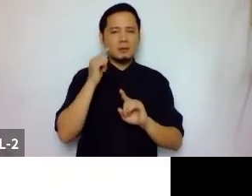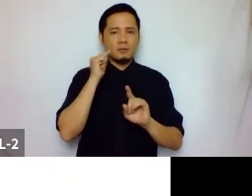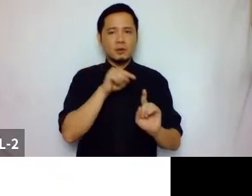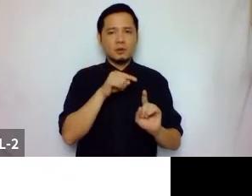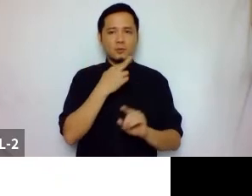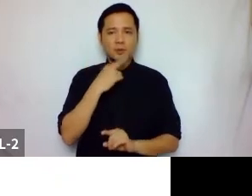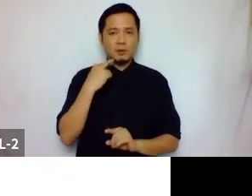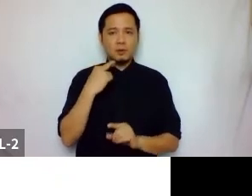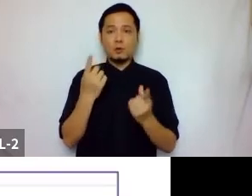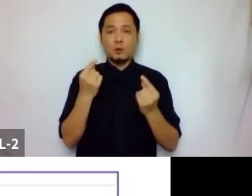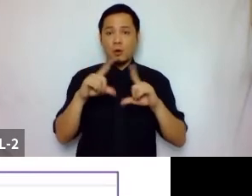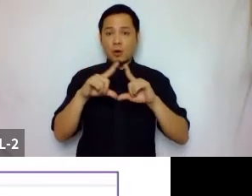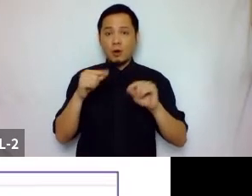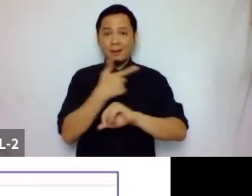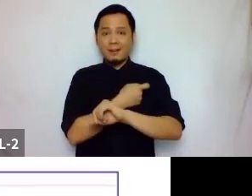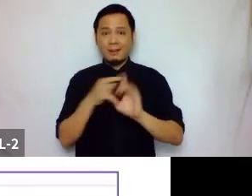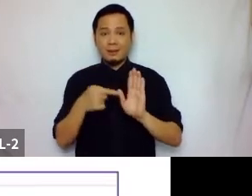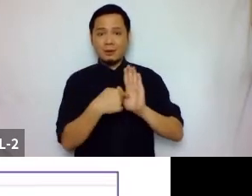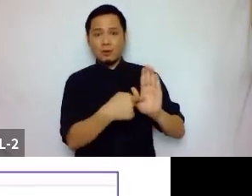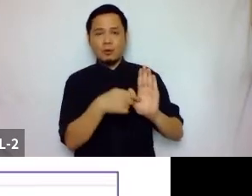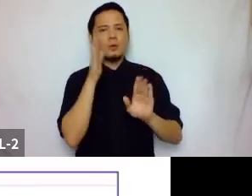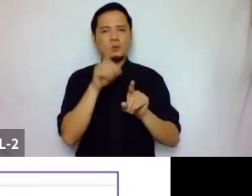This will run from June 1 to November 30.